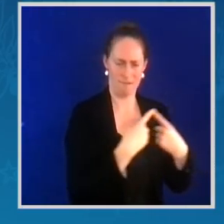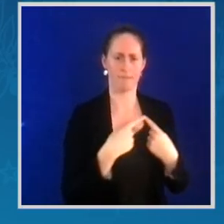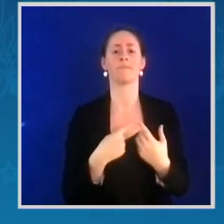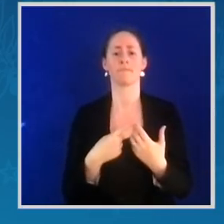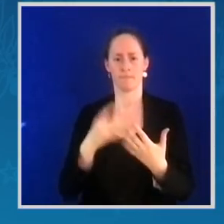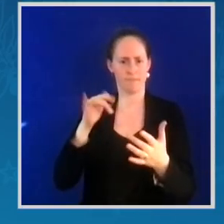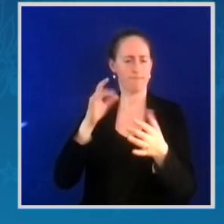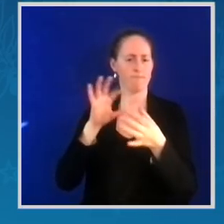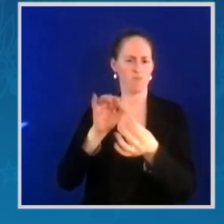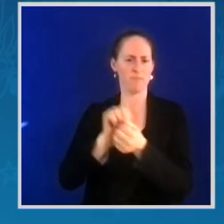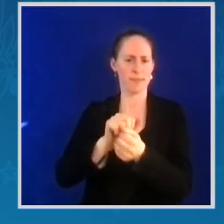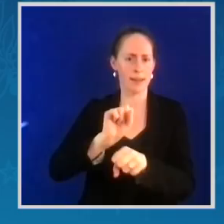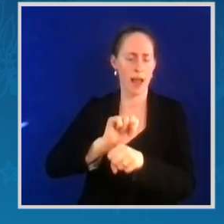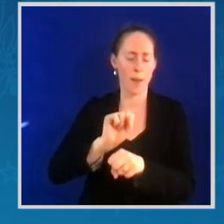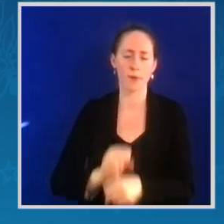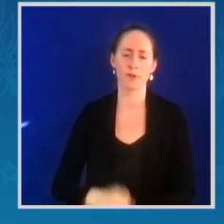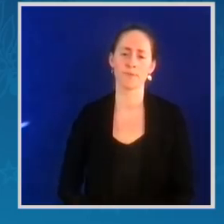So, this is some of the work that we have done.